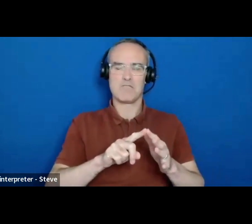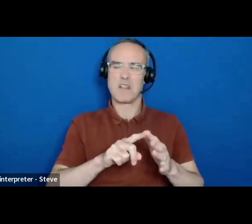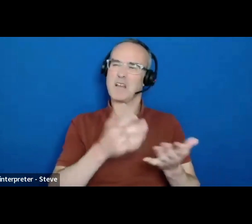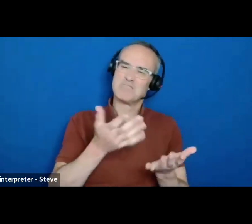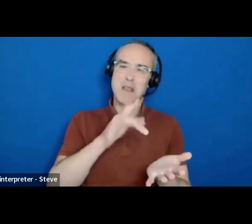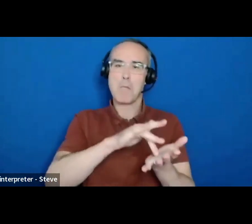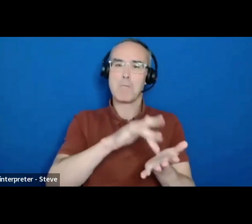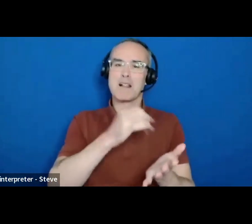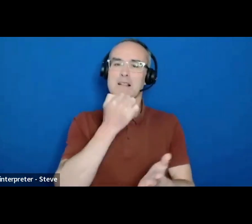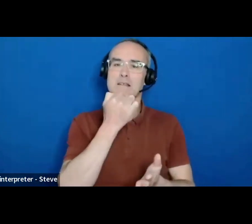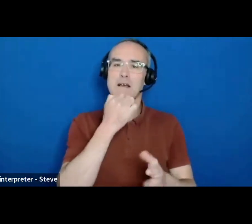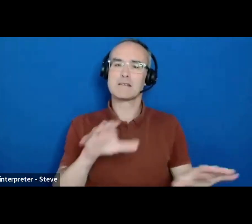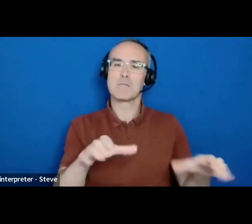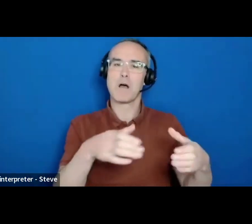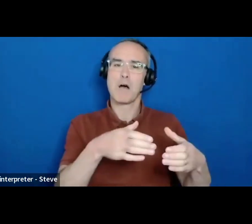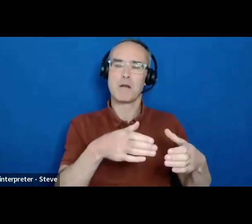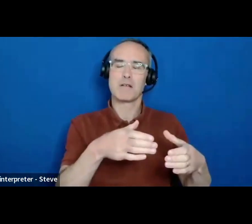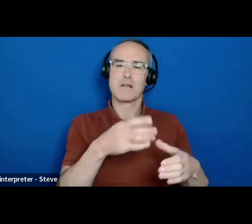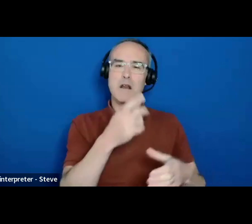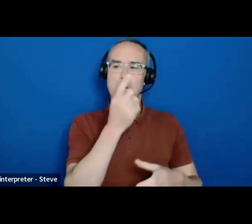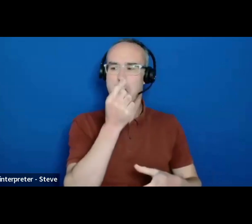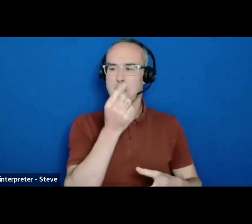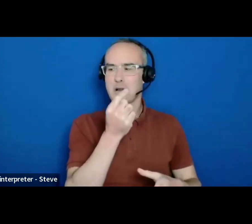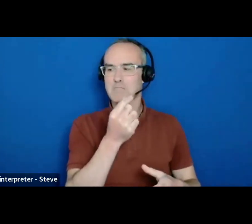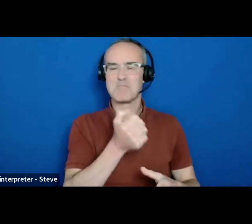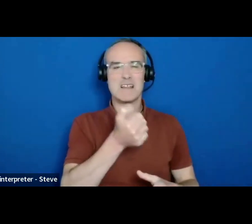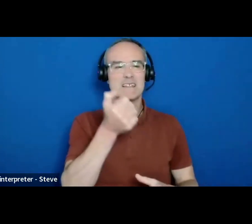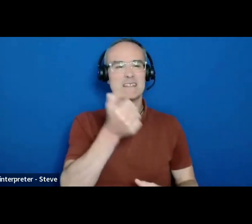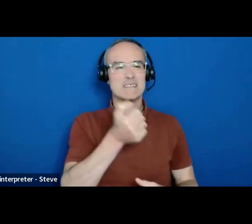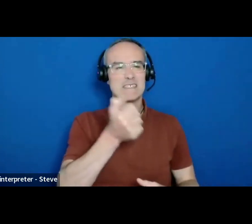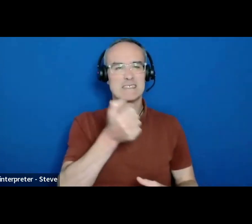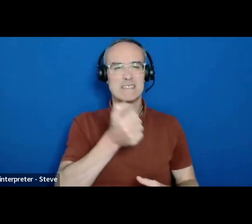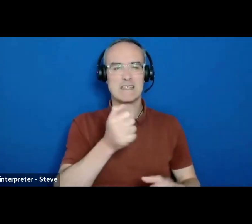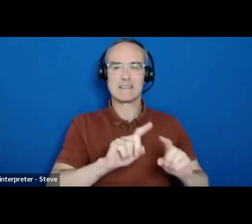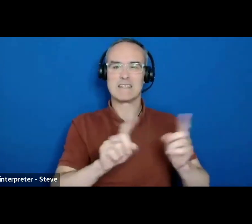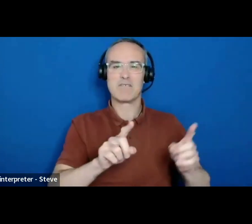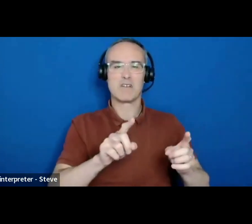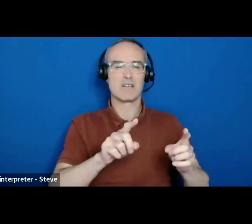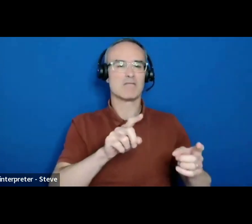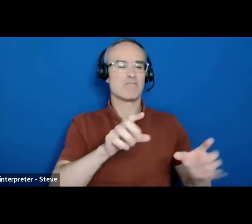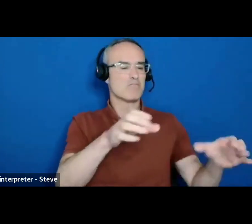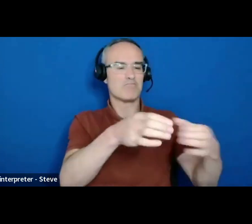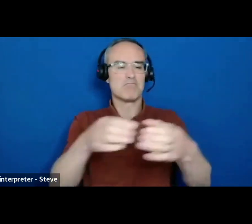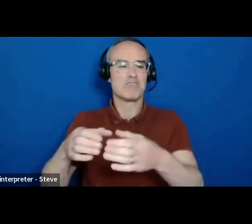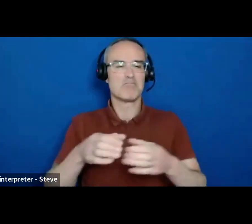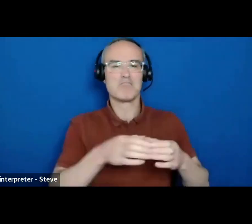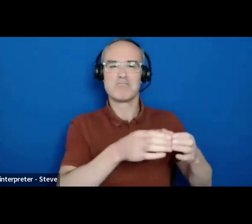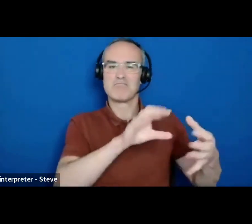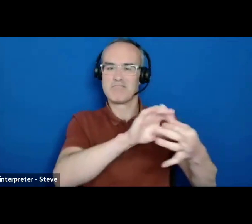We've probably got about 16 arms-length bodies and panels. Our, our roles are certainly not as